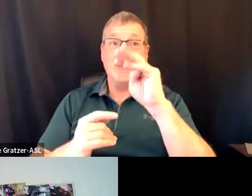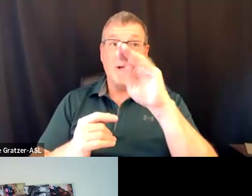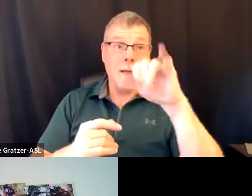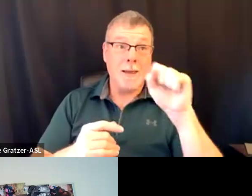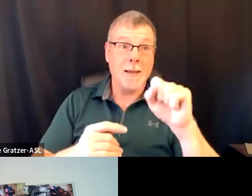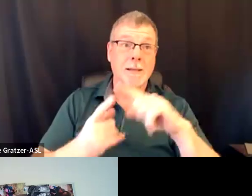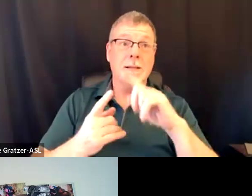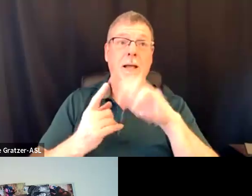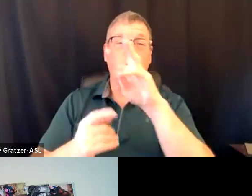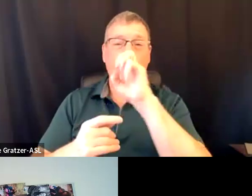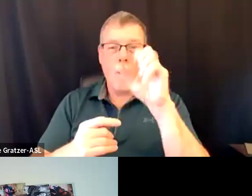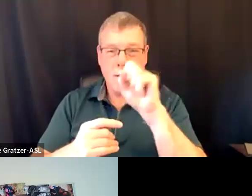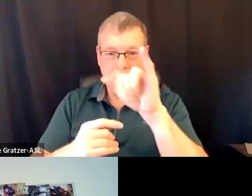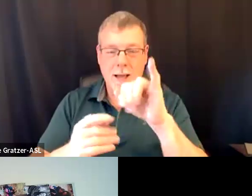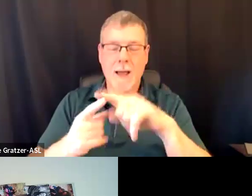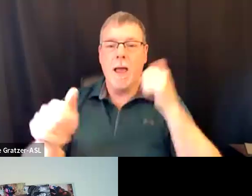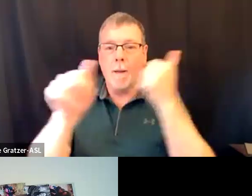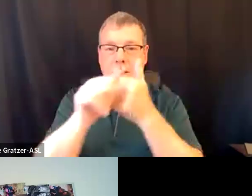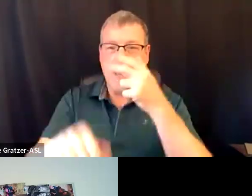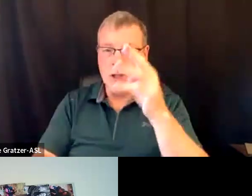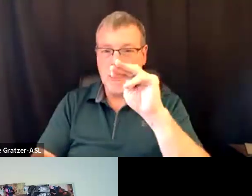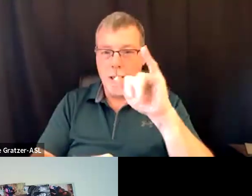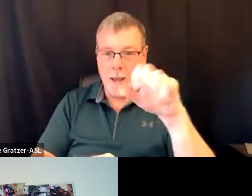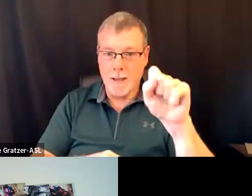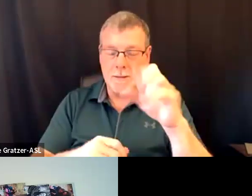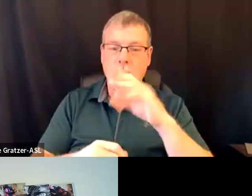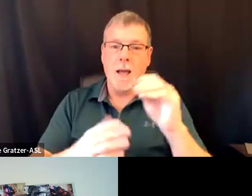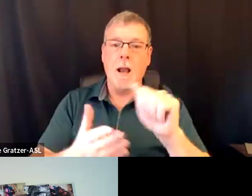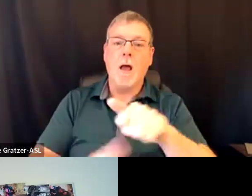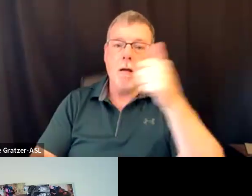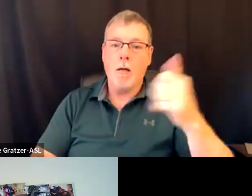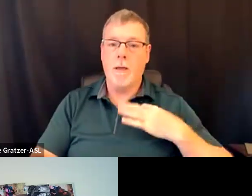WellSky updating HMIS about how some other applications might be,